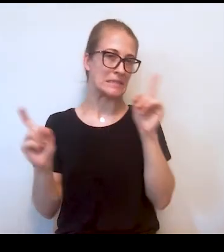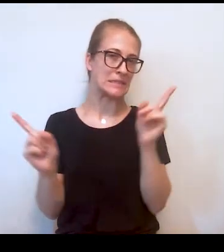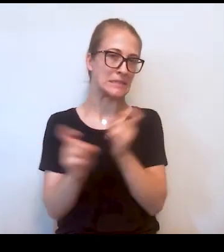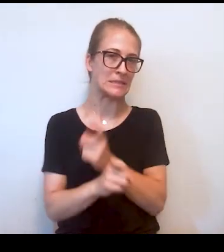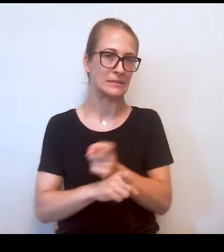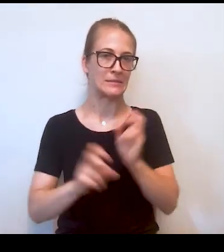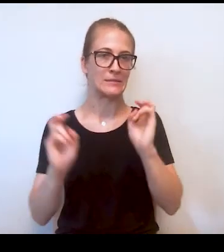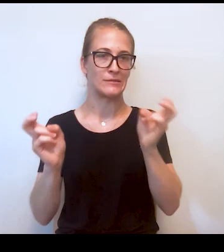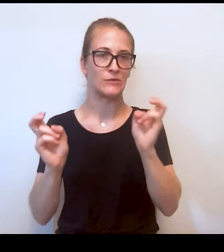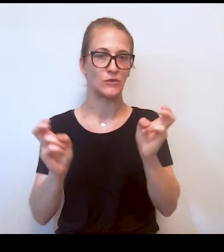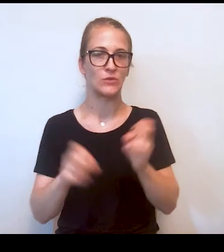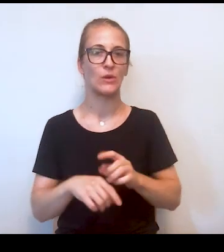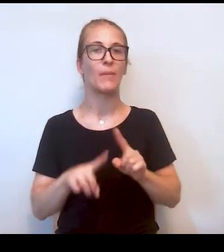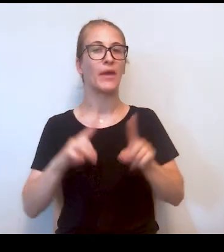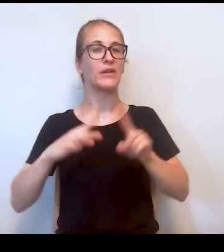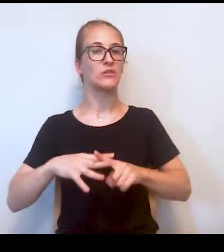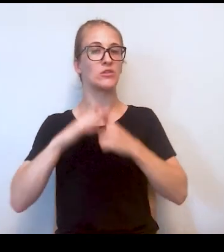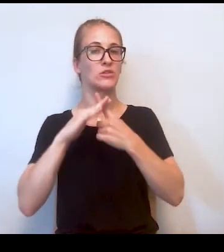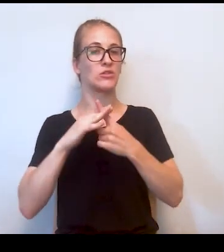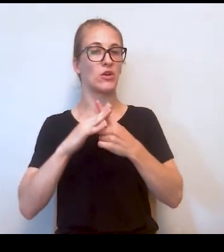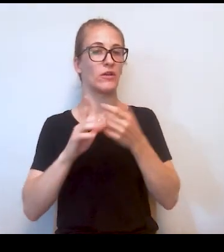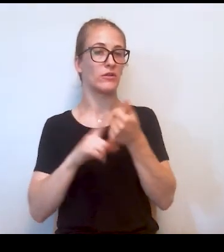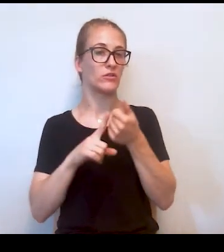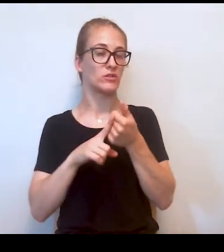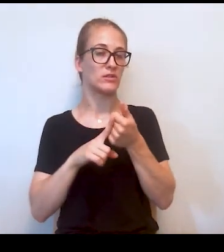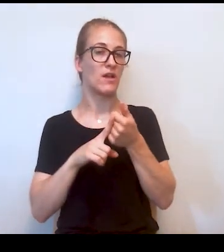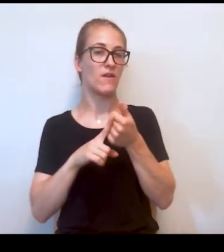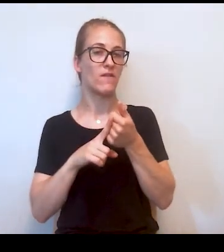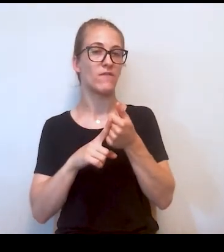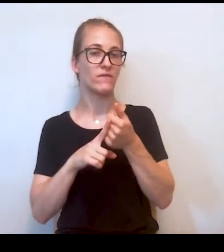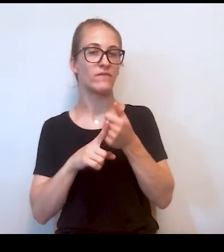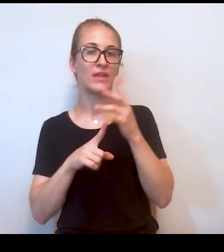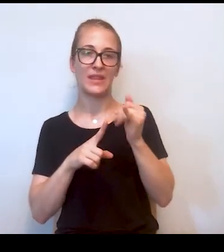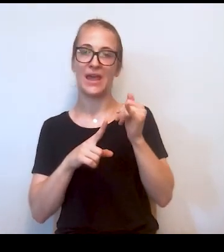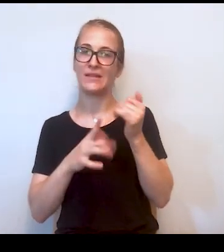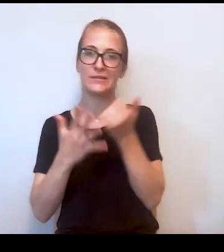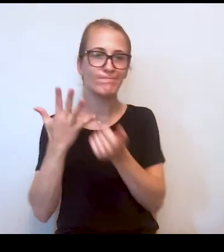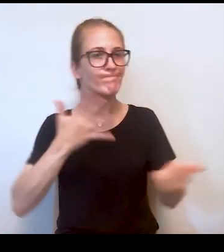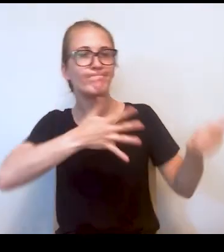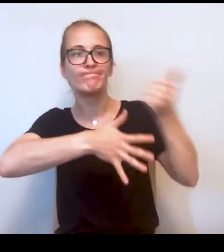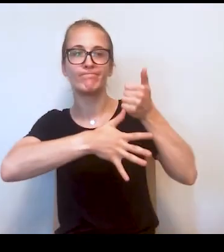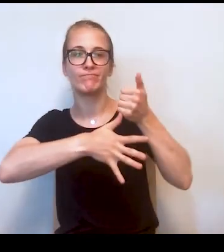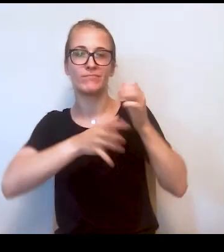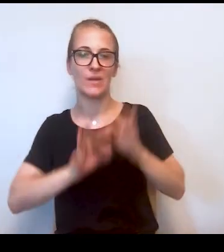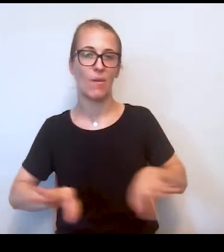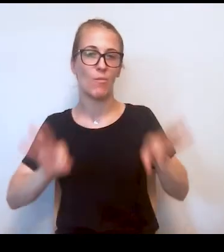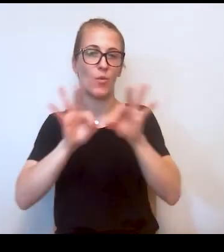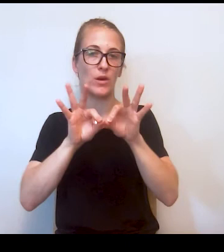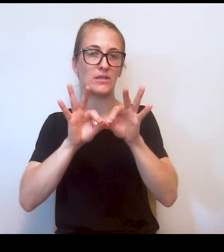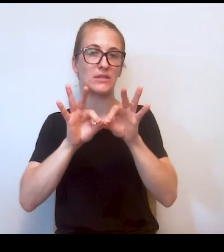and then starting with community 'cause, I think, a lot of what we see...